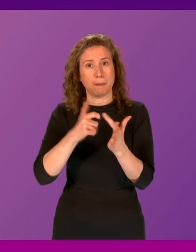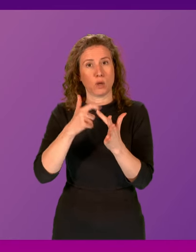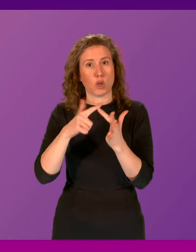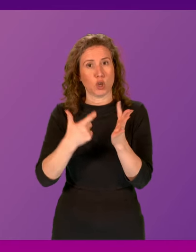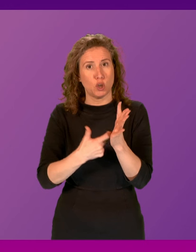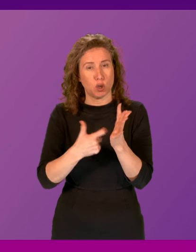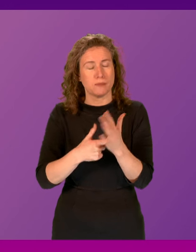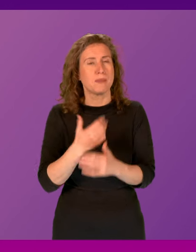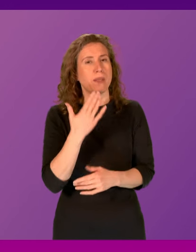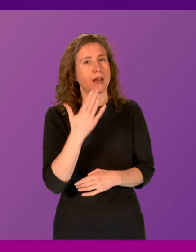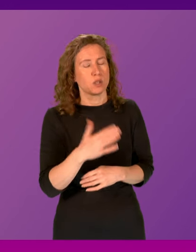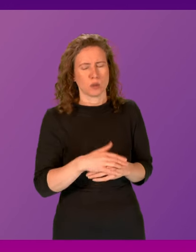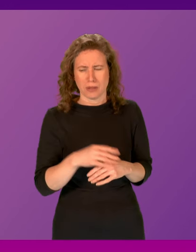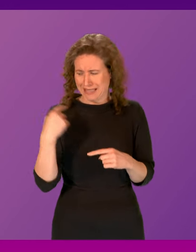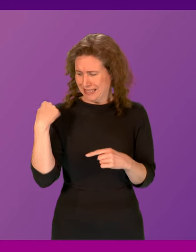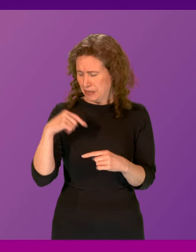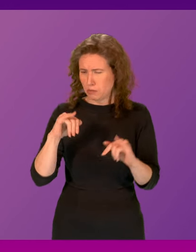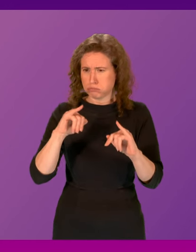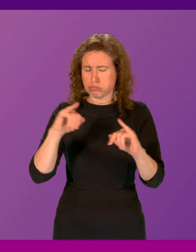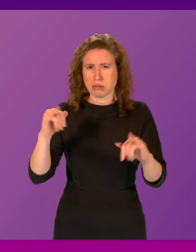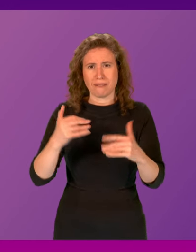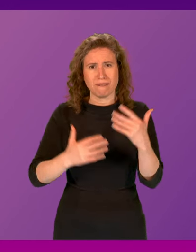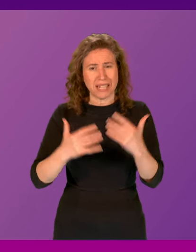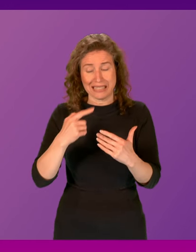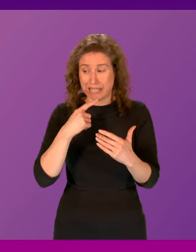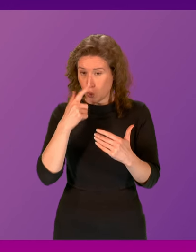Devastating figures that came out this week reveal that people can be waiting up to two